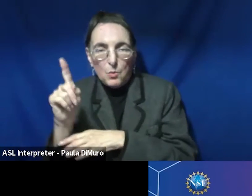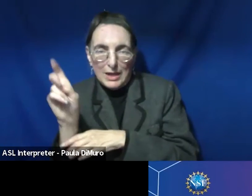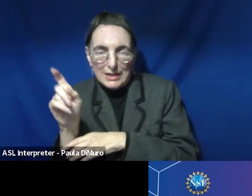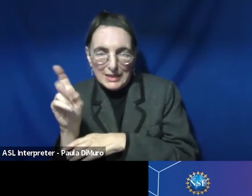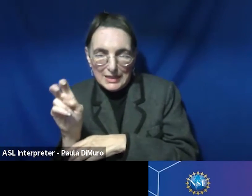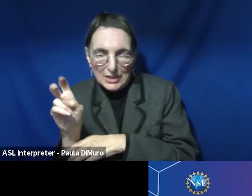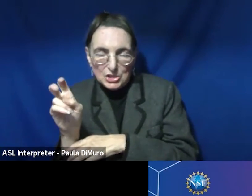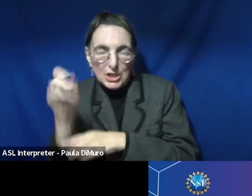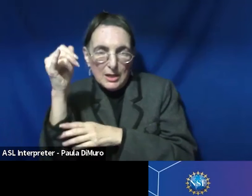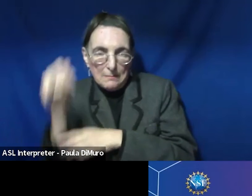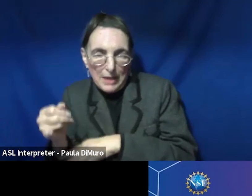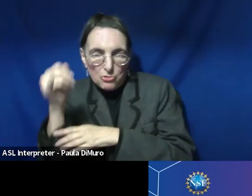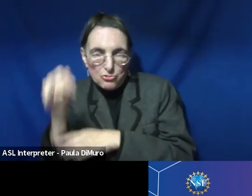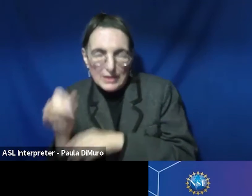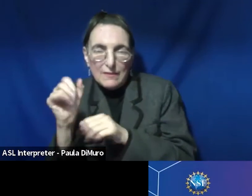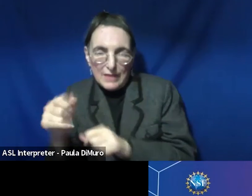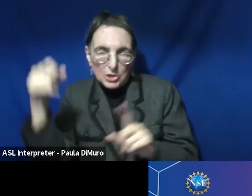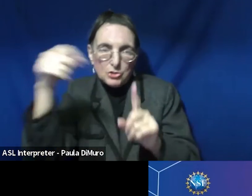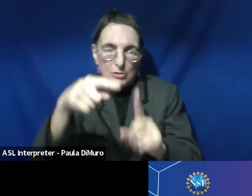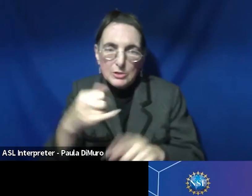But as of today, we have suppressed the margin errors.